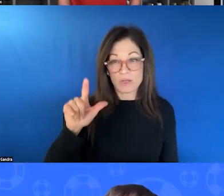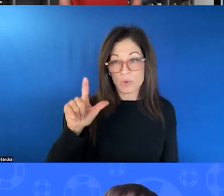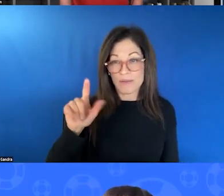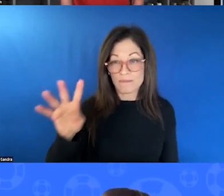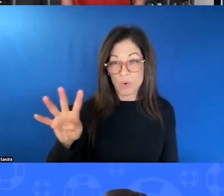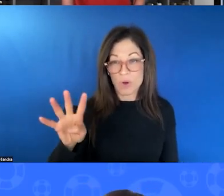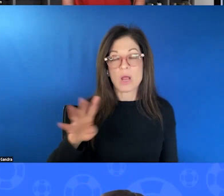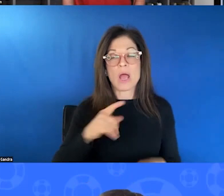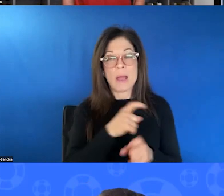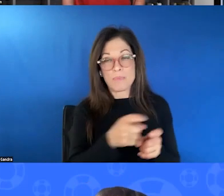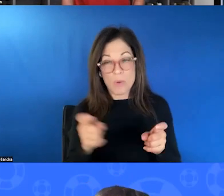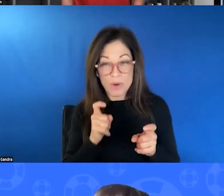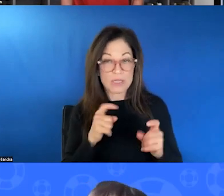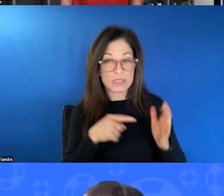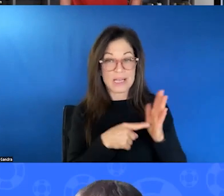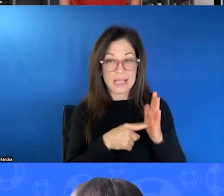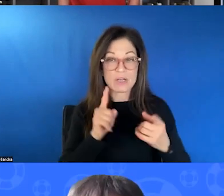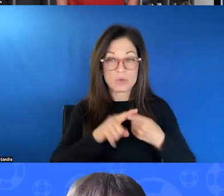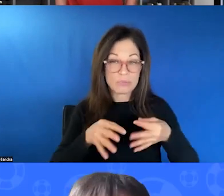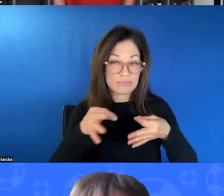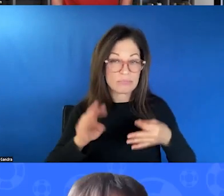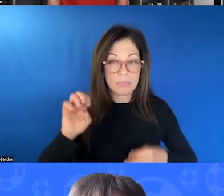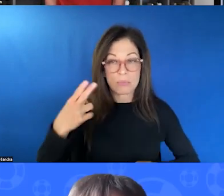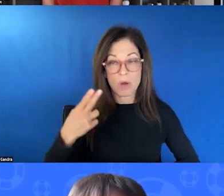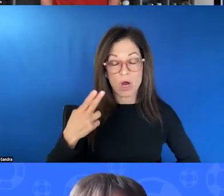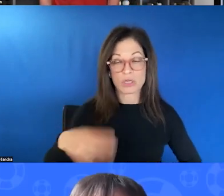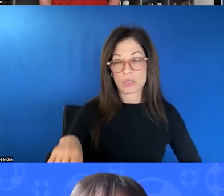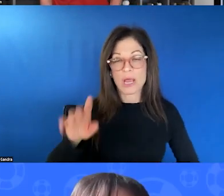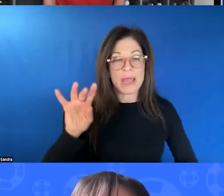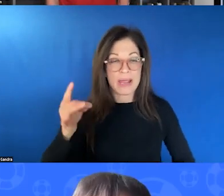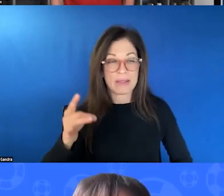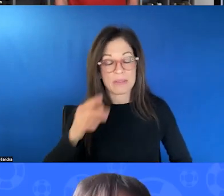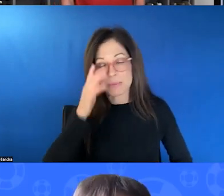TO MARCH 8TH FOR THE LABOR AHS COMMITTEE INTO WHICH CRISIS